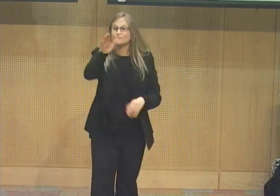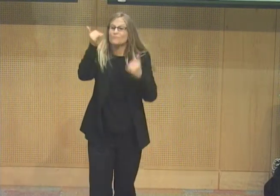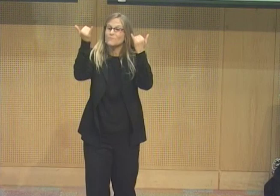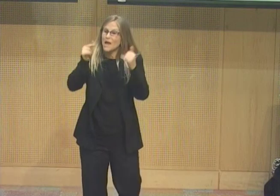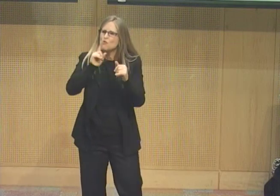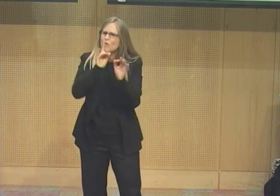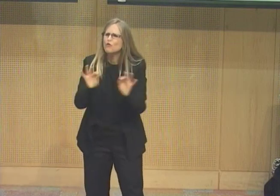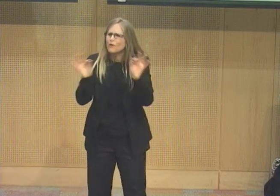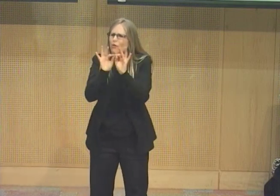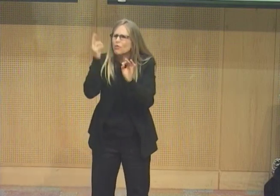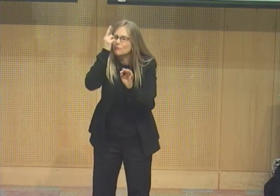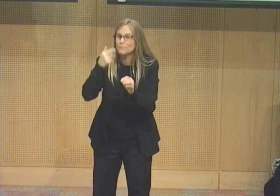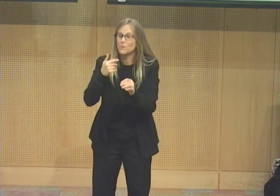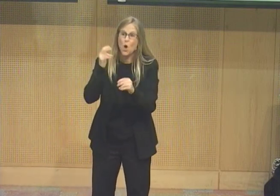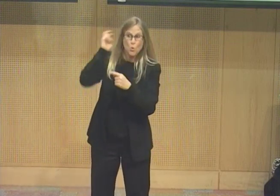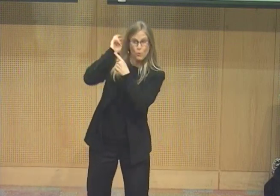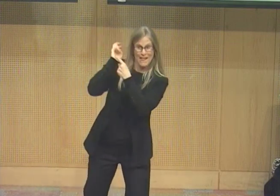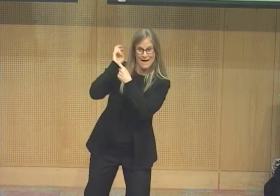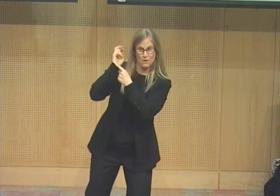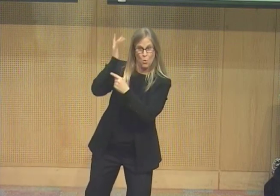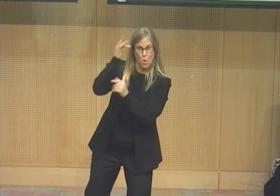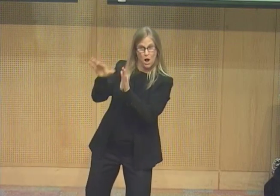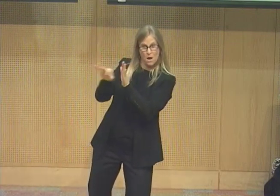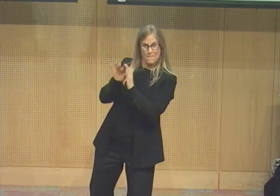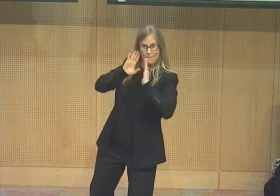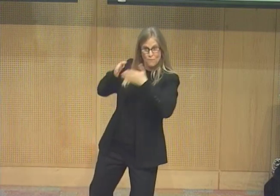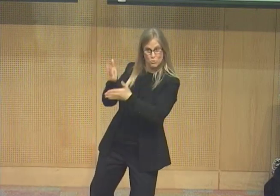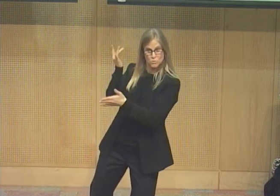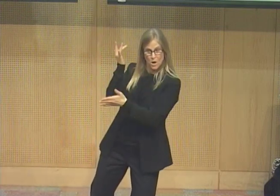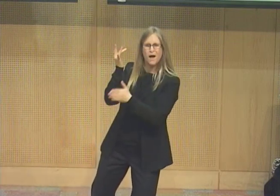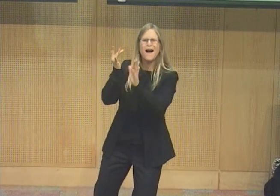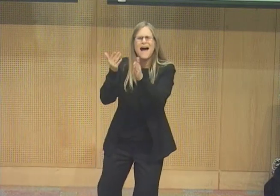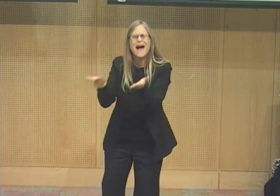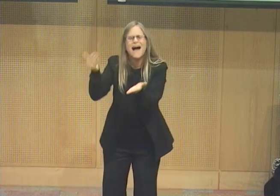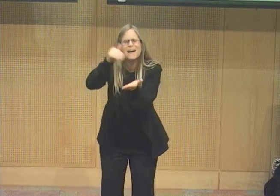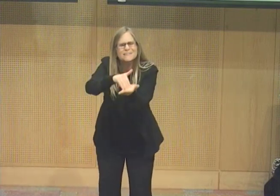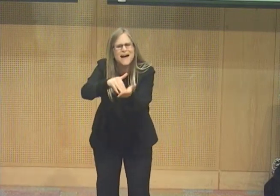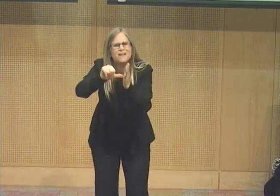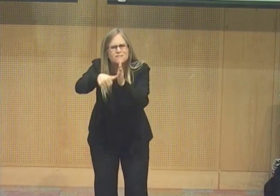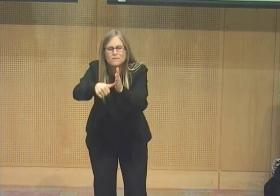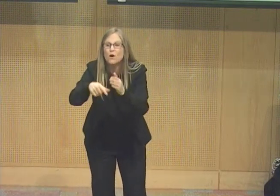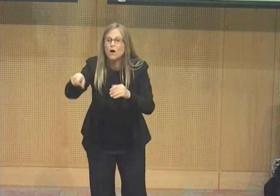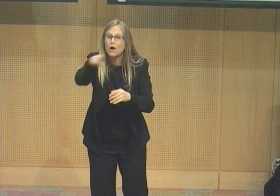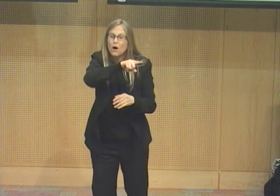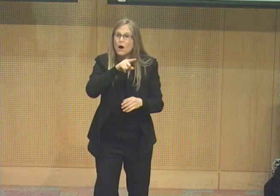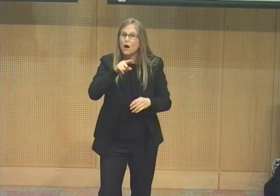It's important to know-- the reason why I focused on CIs.